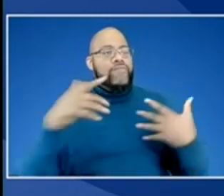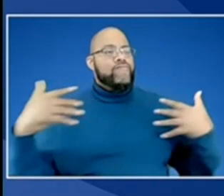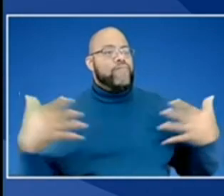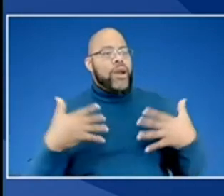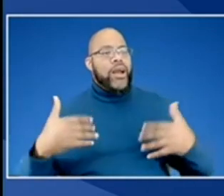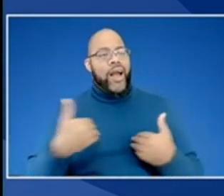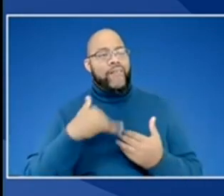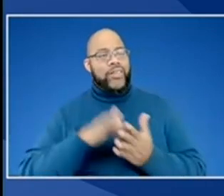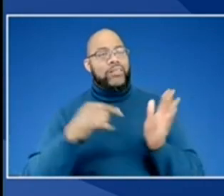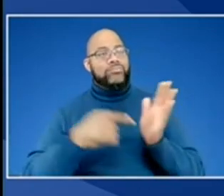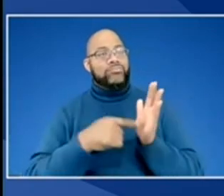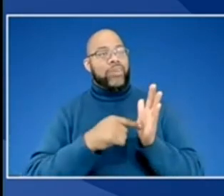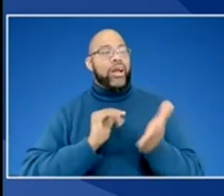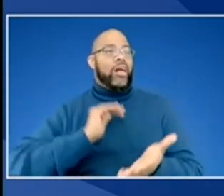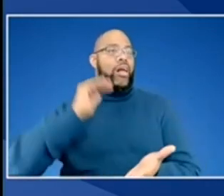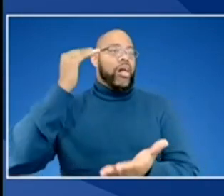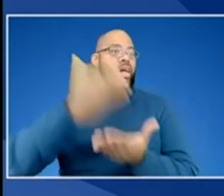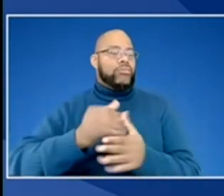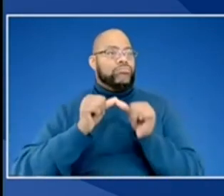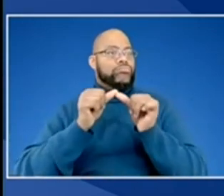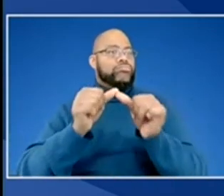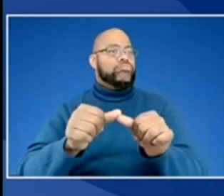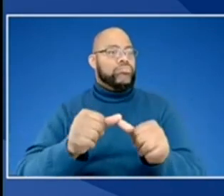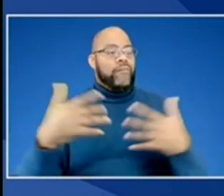outstanding amount of debt, and they're afraid that programs like IDR will not